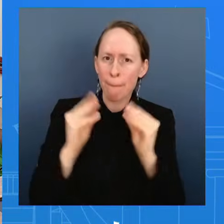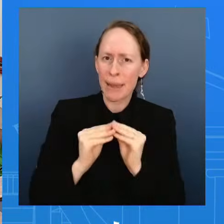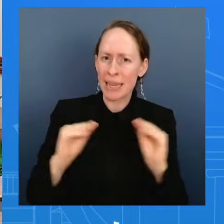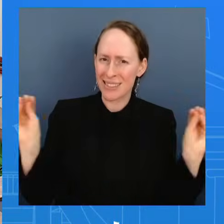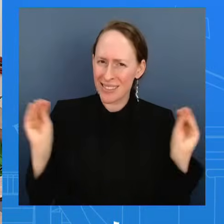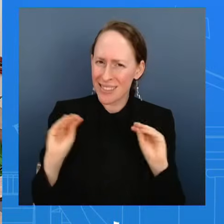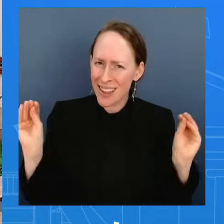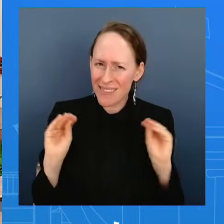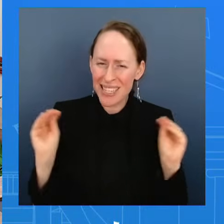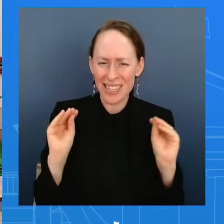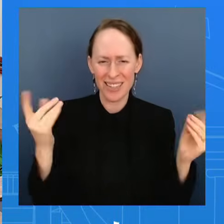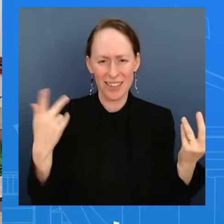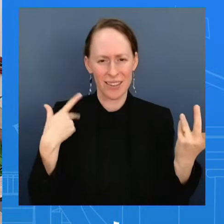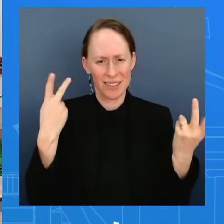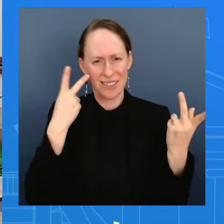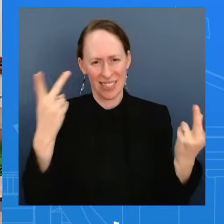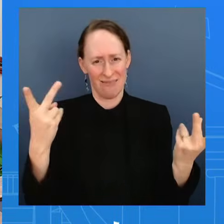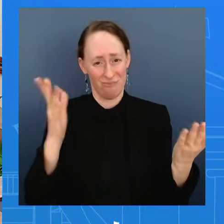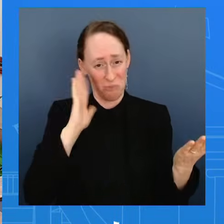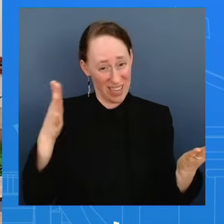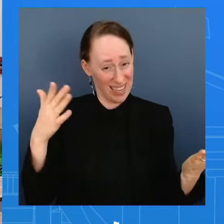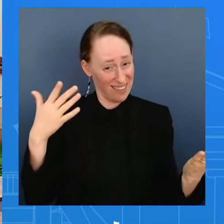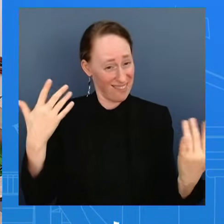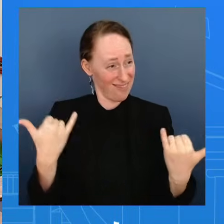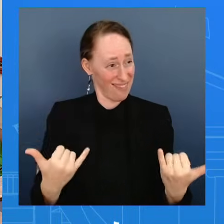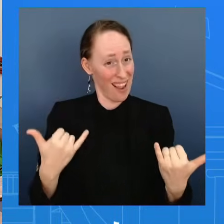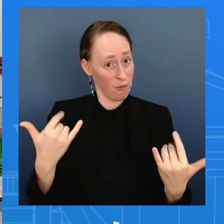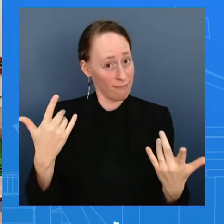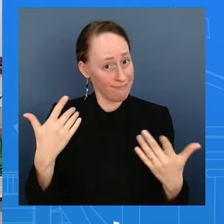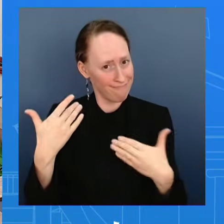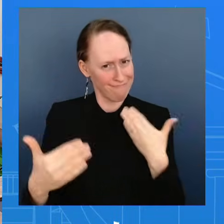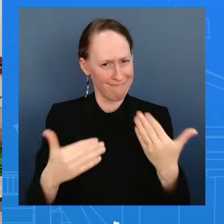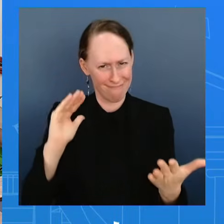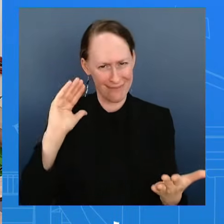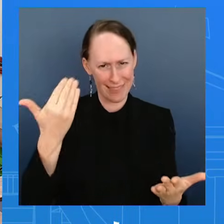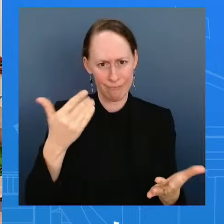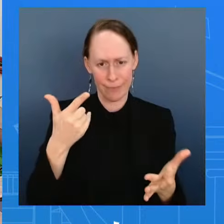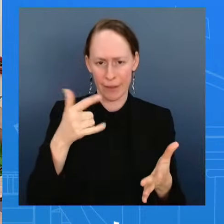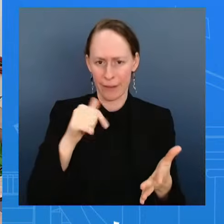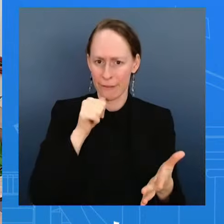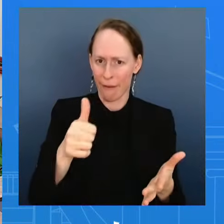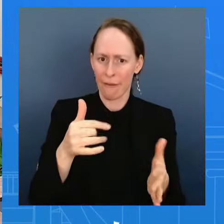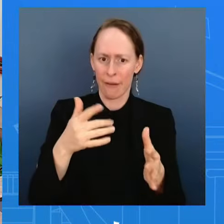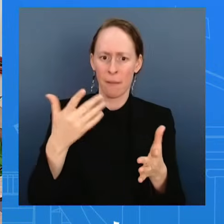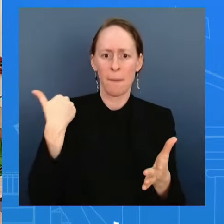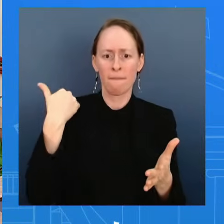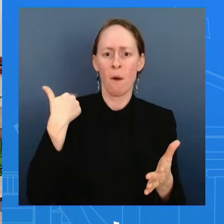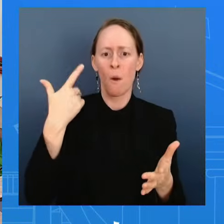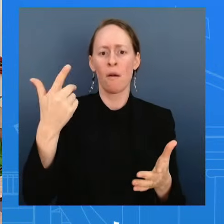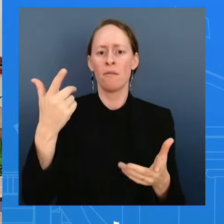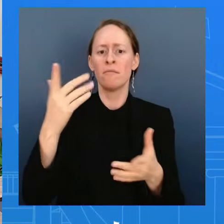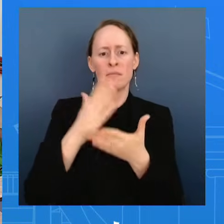And so, when -- when we send messages to Iran, it is within our interest. And -- and I'll just leave it there.